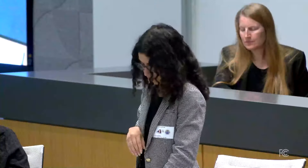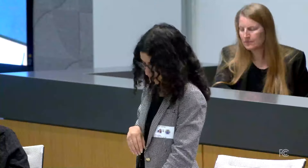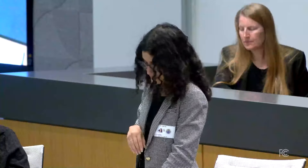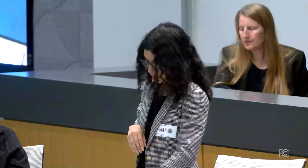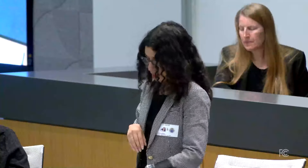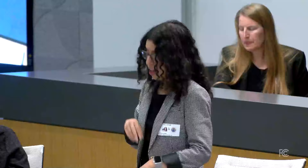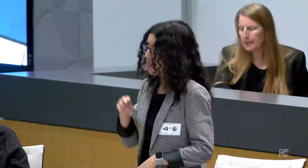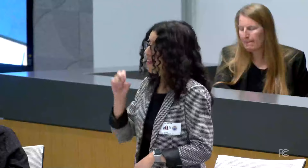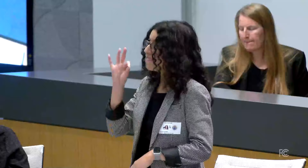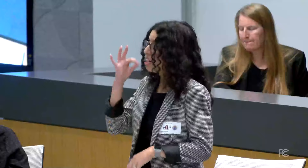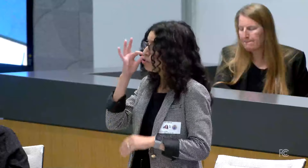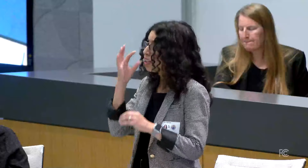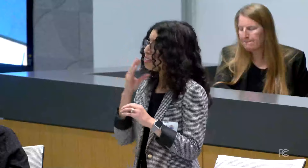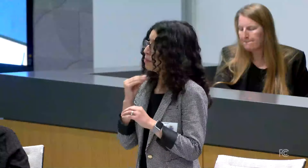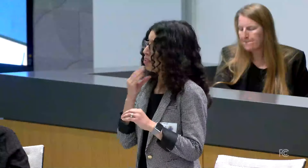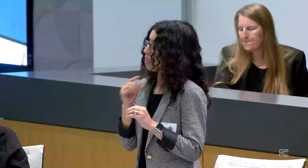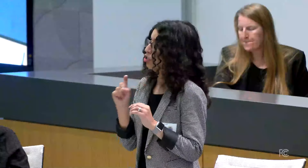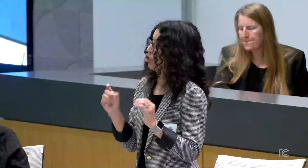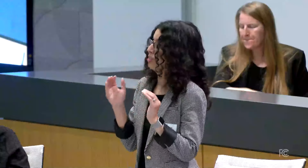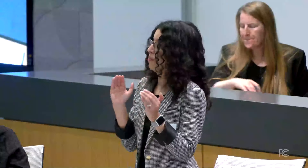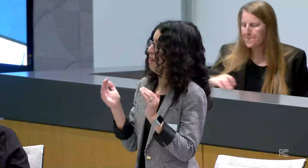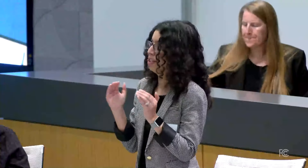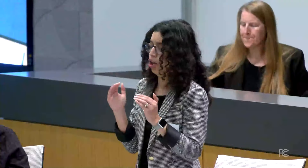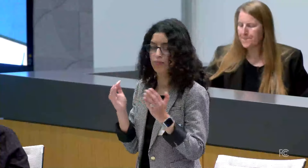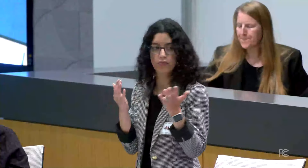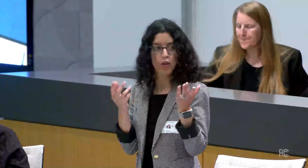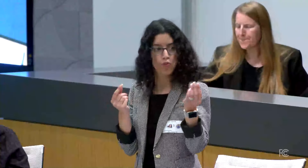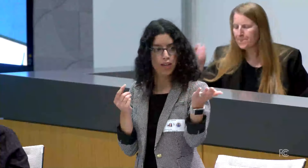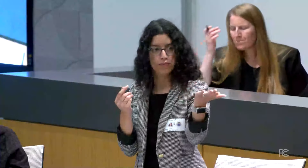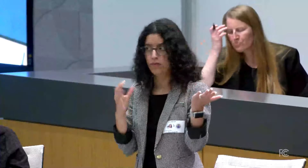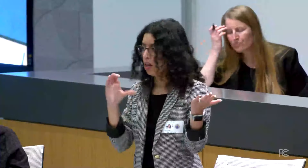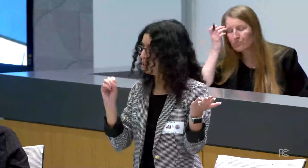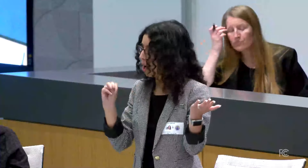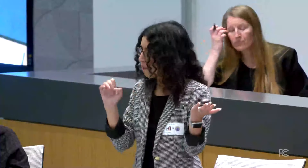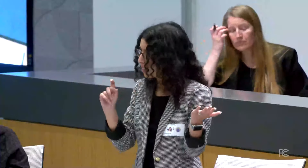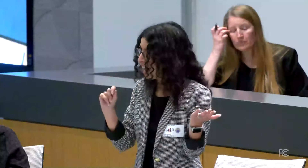POSSIBLE AND AGENCIES OR COMPANIES THAT ONLY OFFER ONE CHOICE WHICH MIGHT BE TTY OR THE USE OF A RELAY